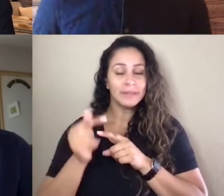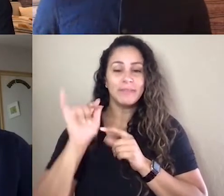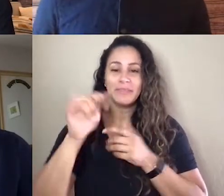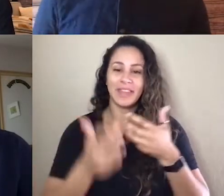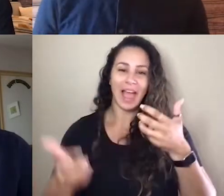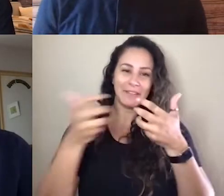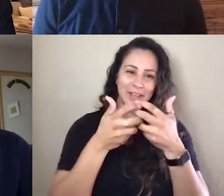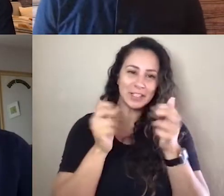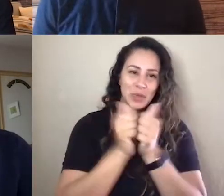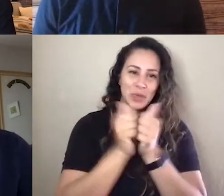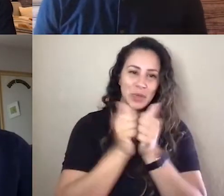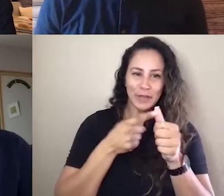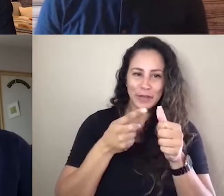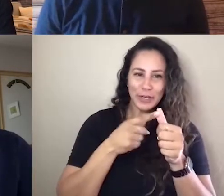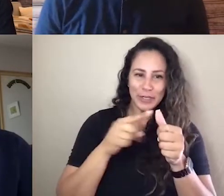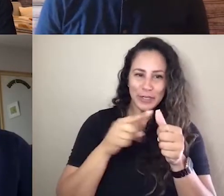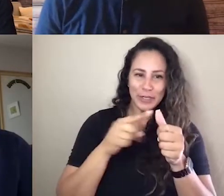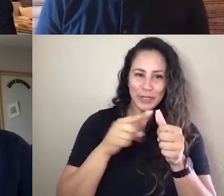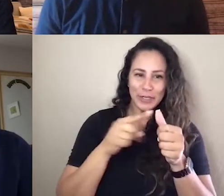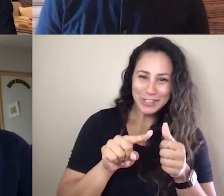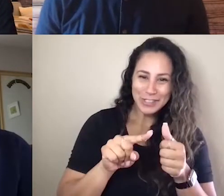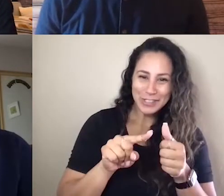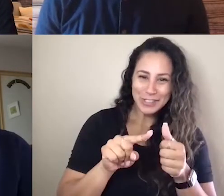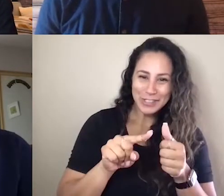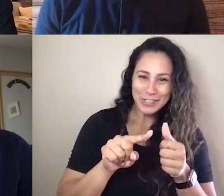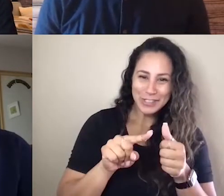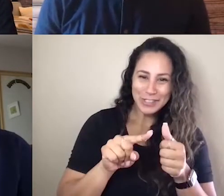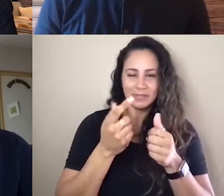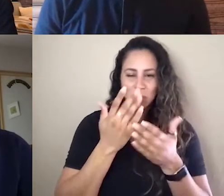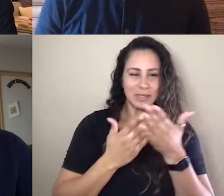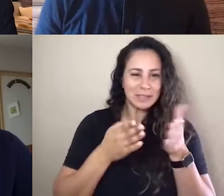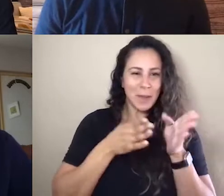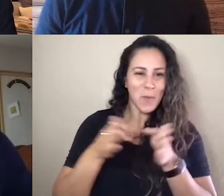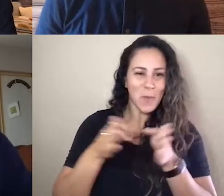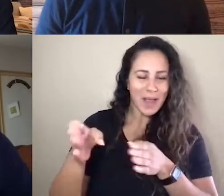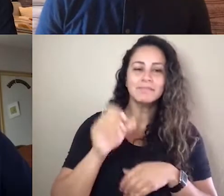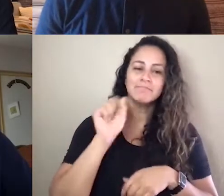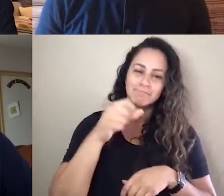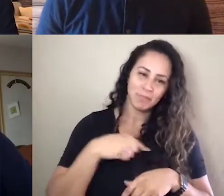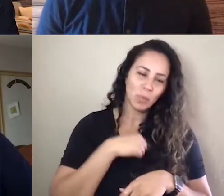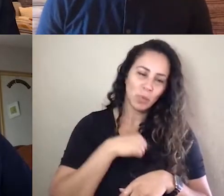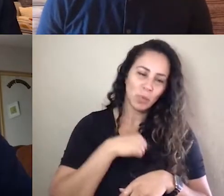THAT IS ALSO SOMETHING THAT WE'VE HEARD A LITTLE FEEDBACK ON.